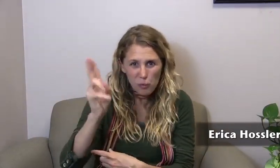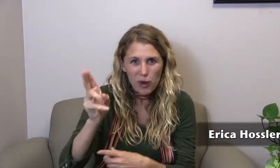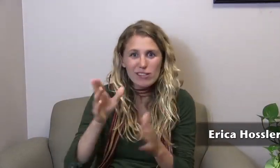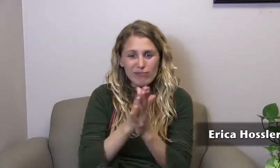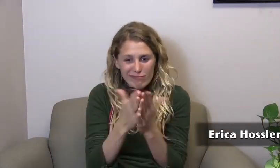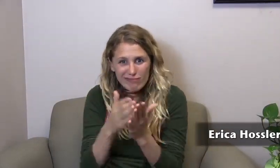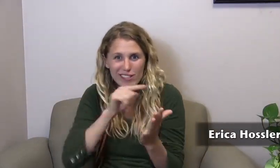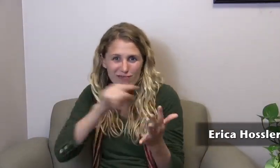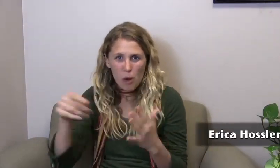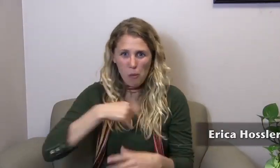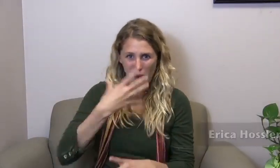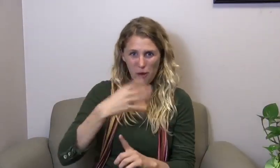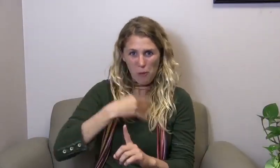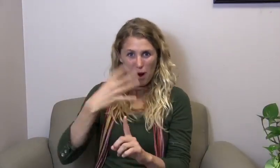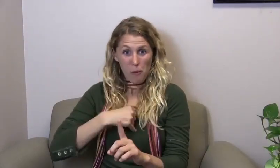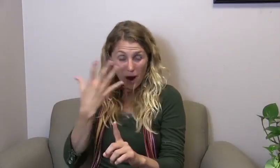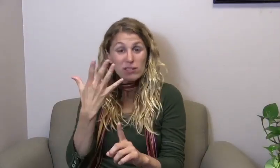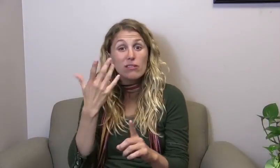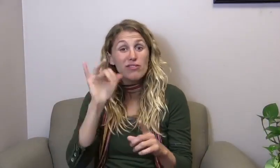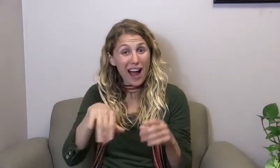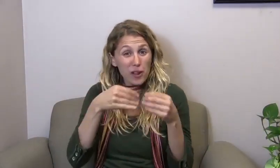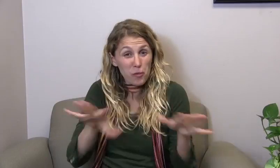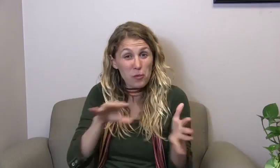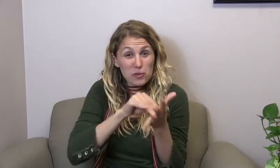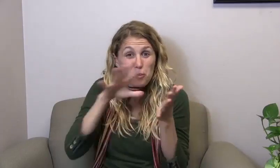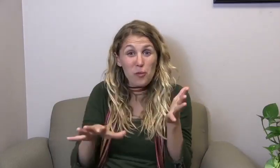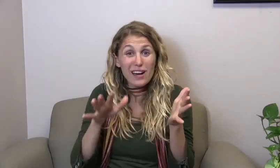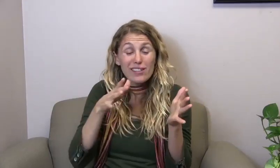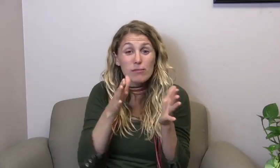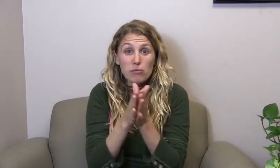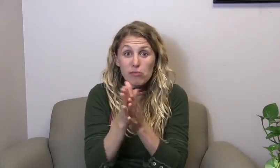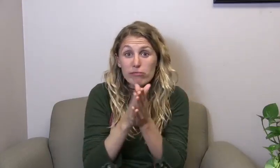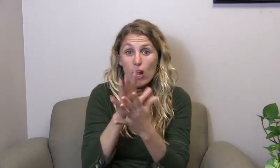history told through the experience of white people, it’s no wonder they lose interest.